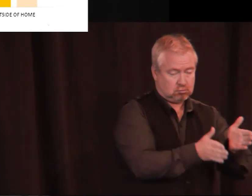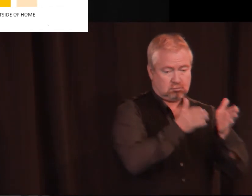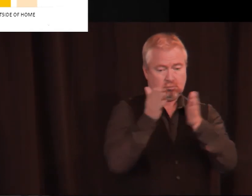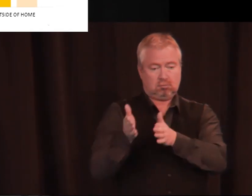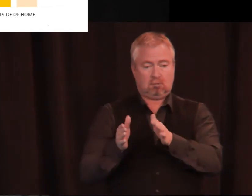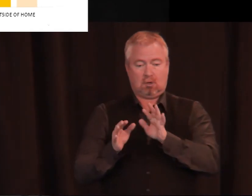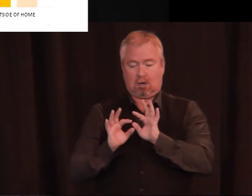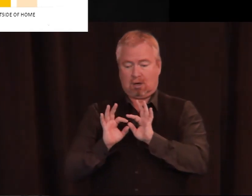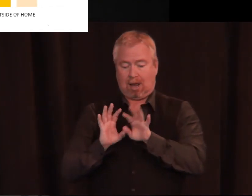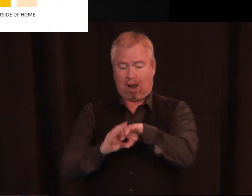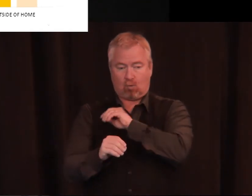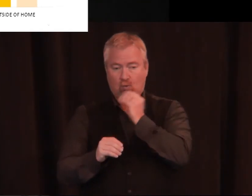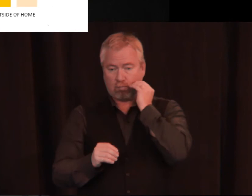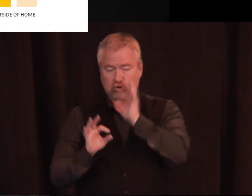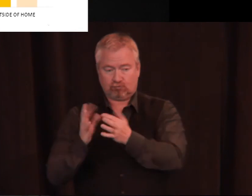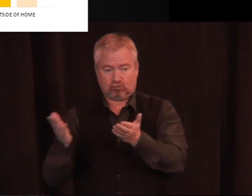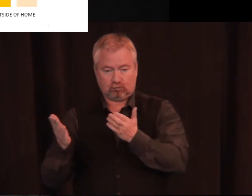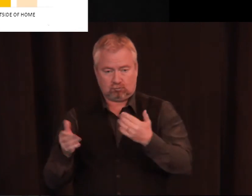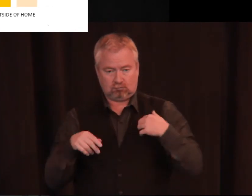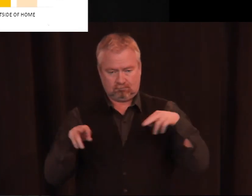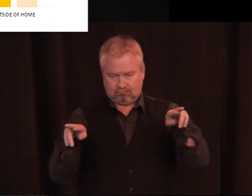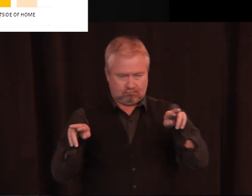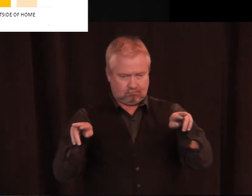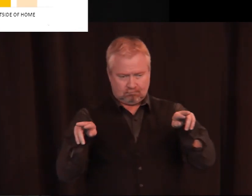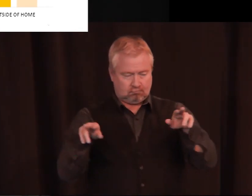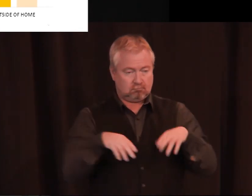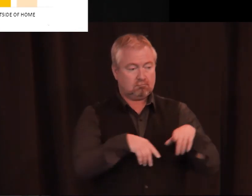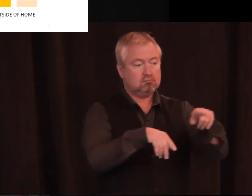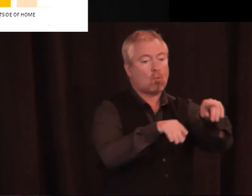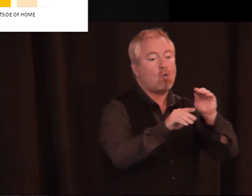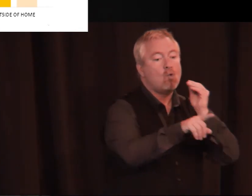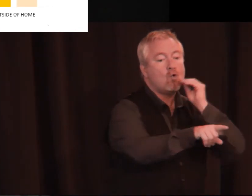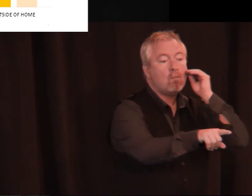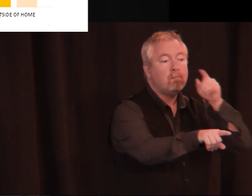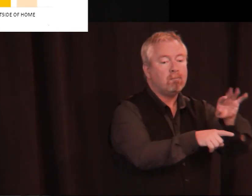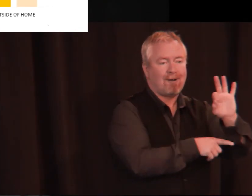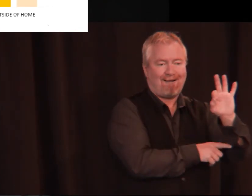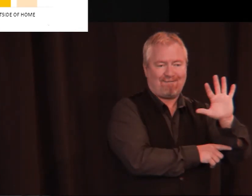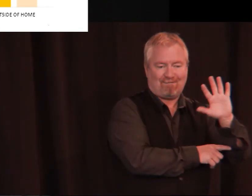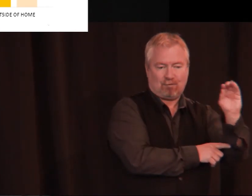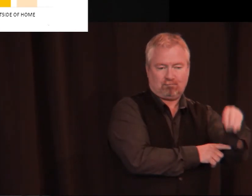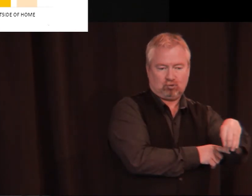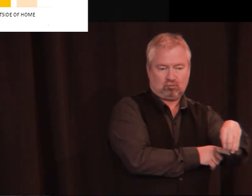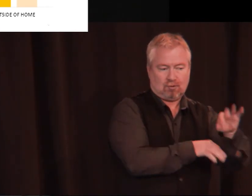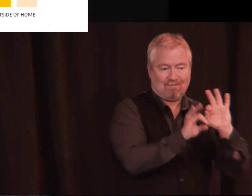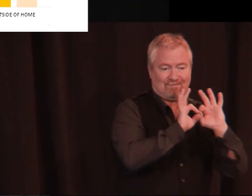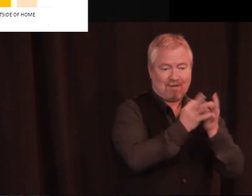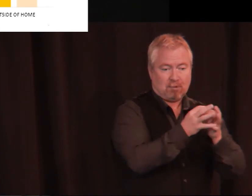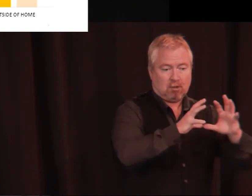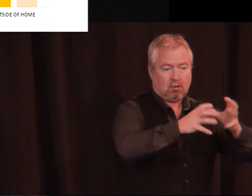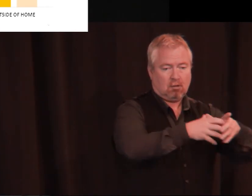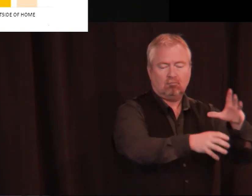if the families were getting services in the home, 95% of those families were involved most of the time.